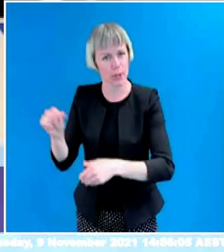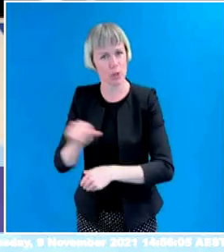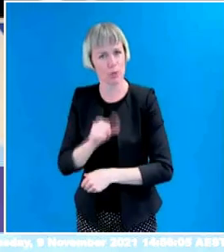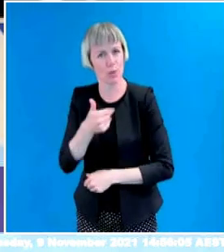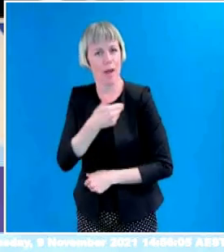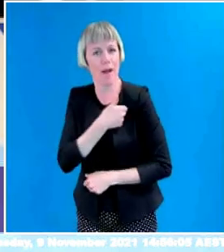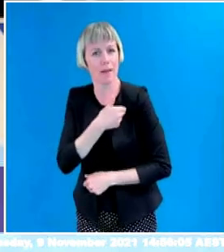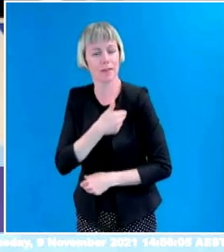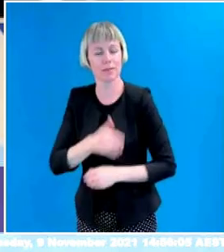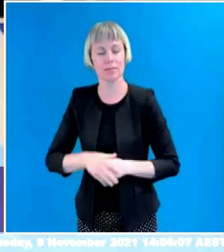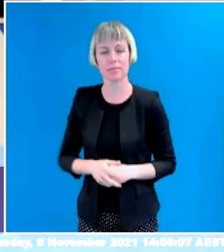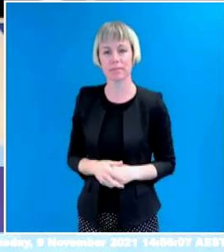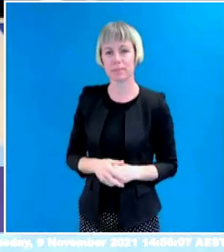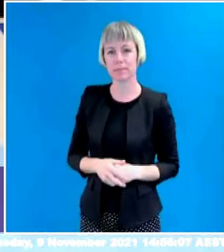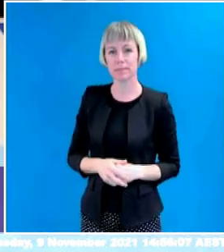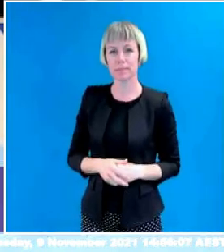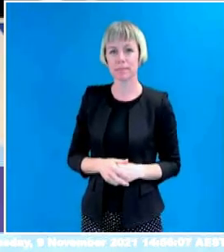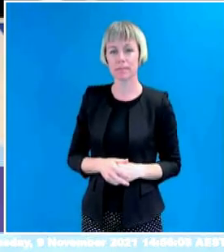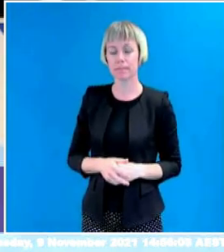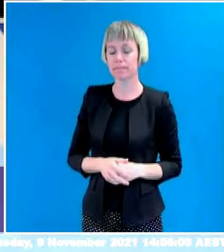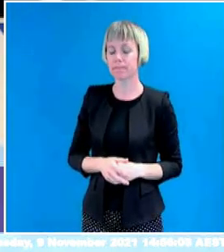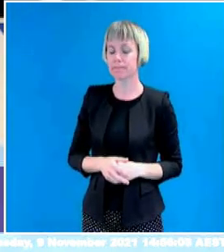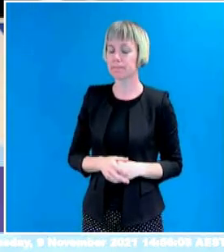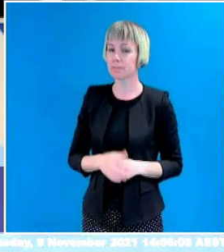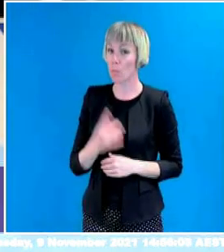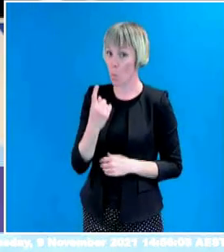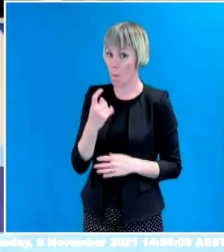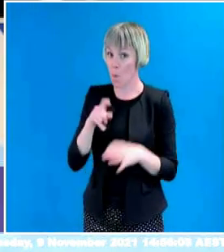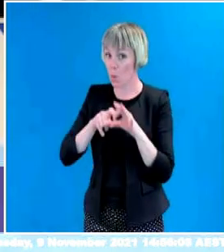To finish on this point before we have a break, is the concept